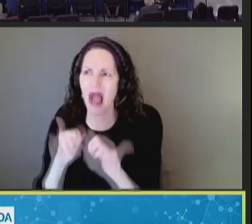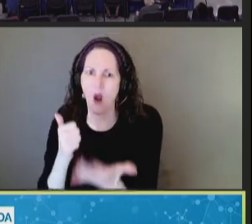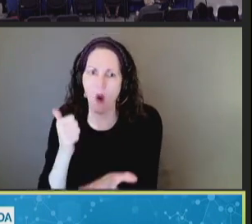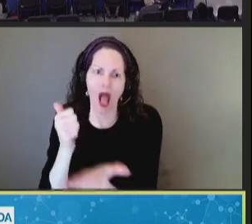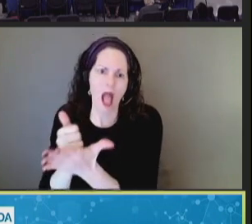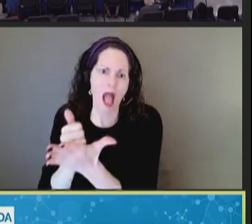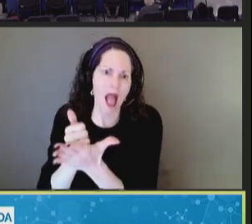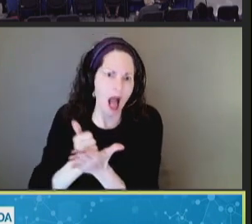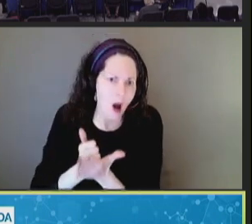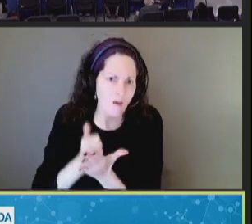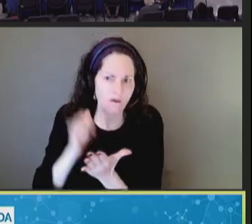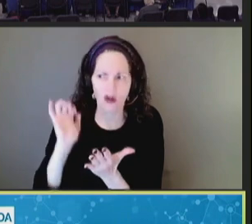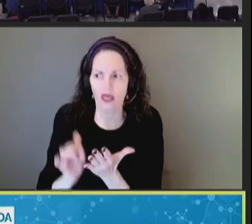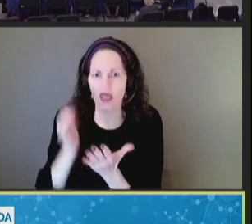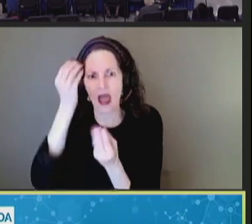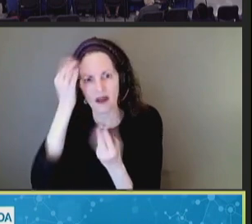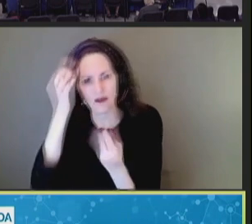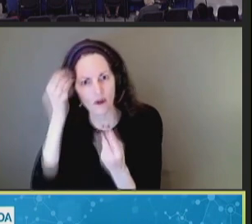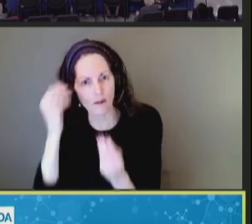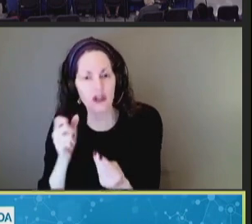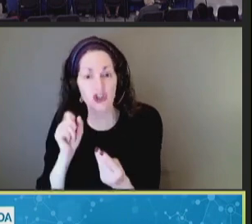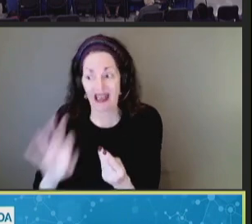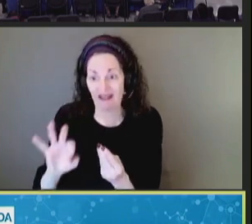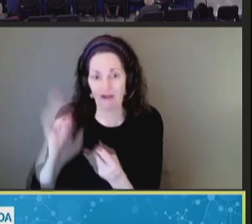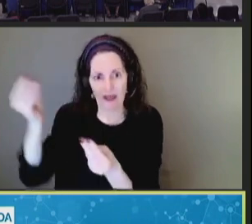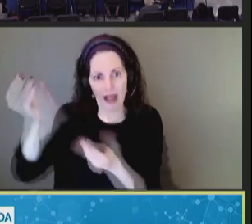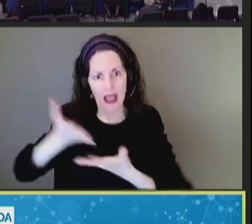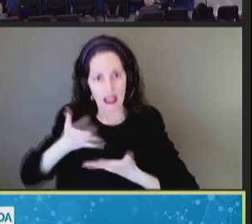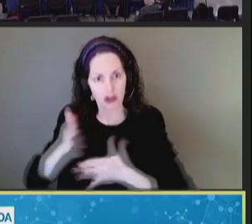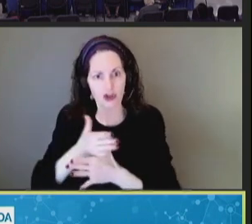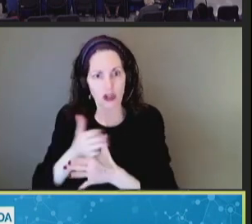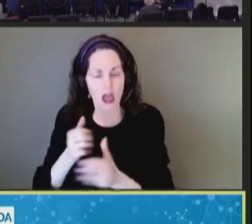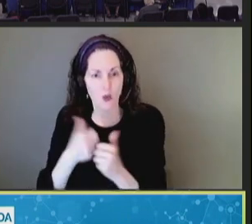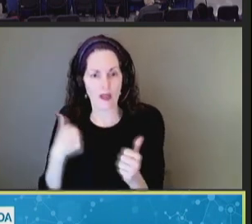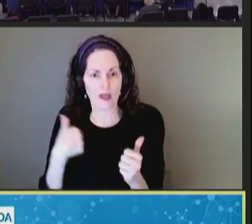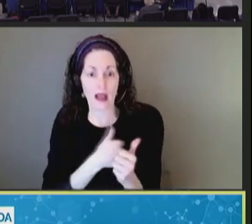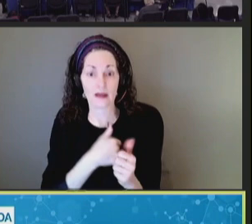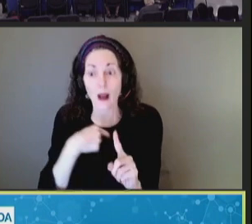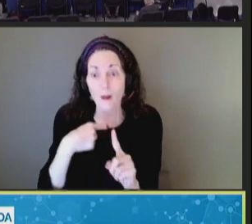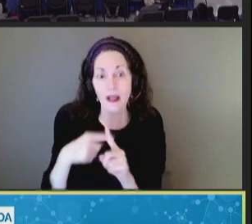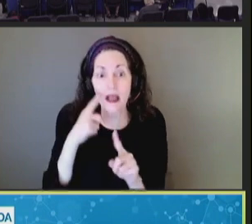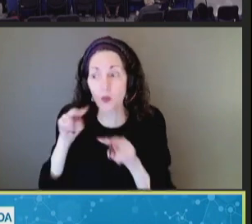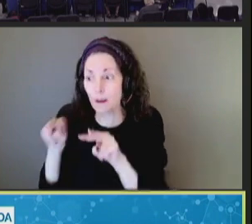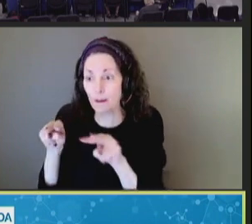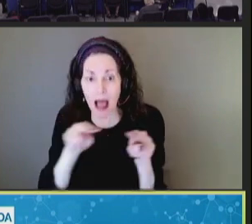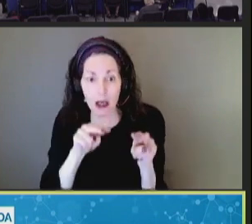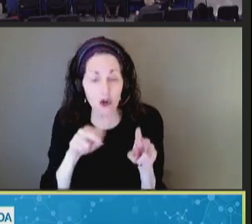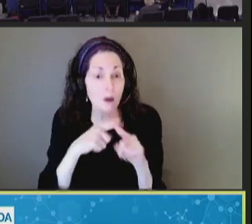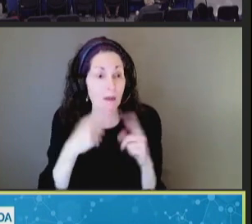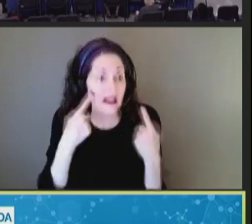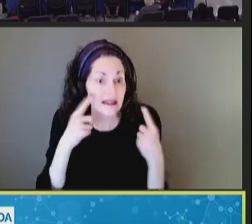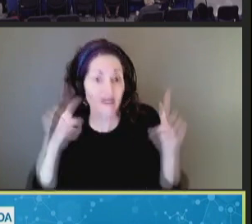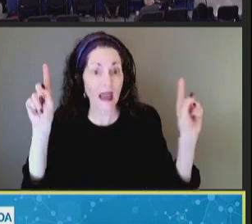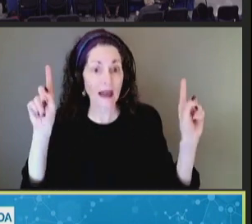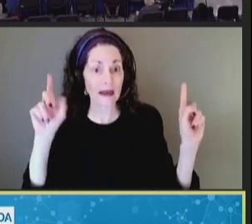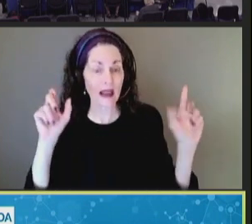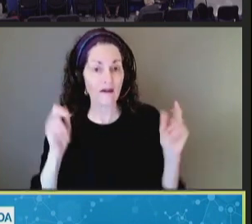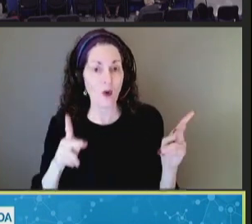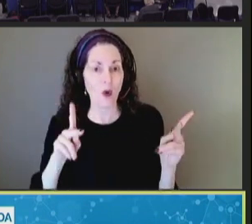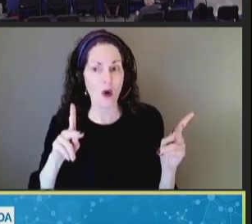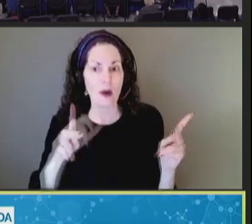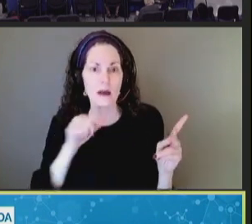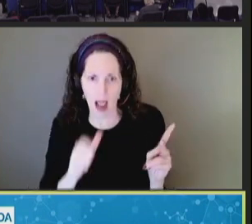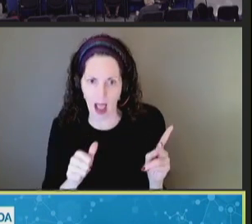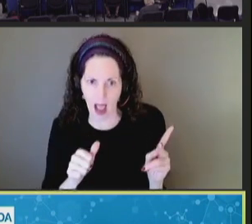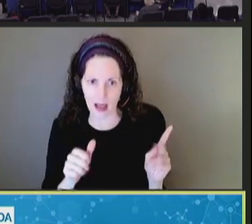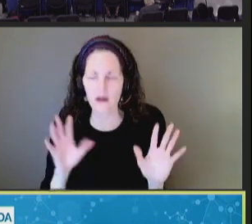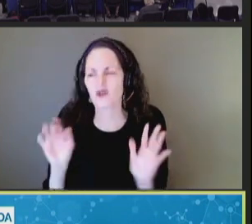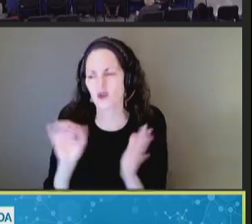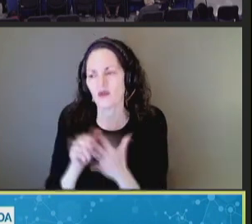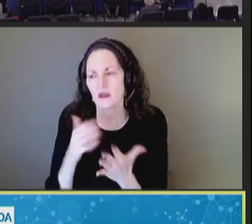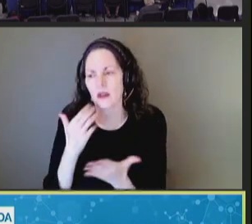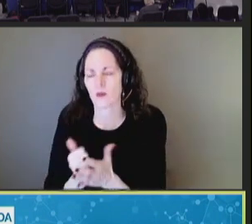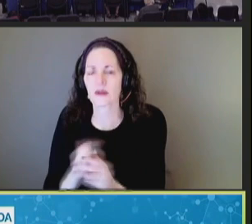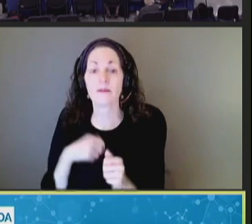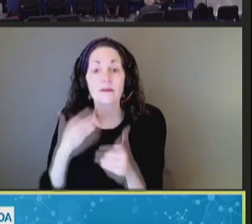monitoring the safety, as well as effectiveness of this vaccine -- for a vaccine. Next slide.